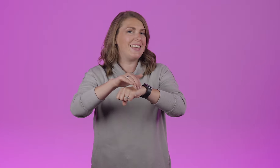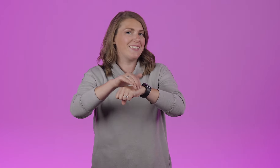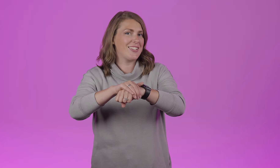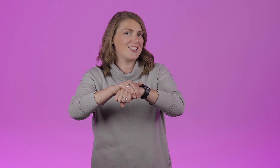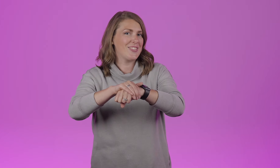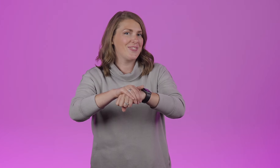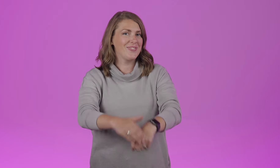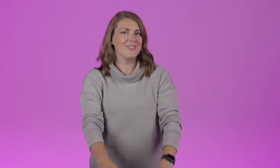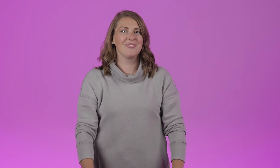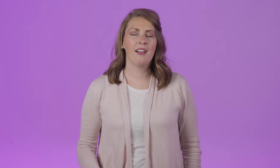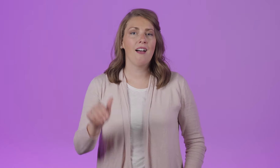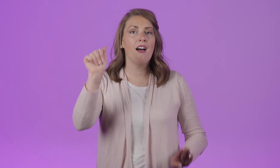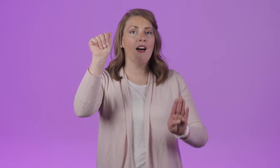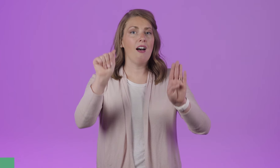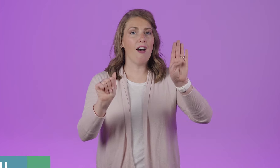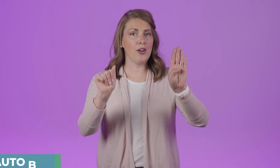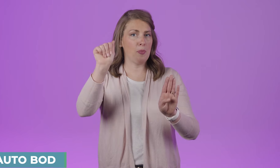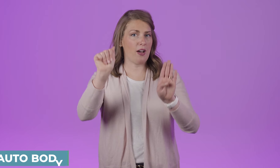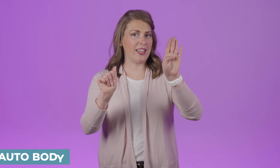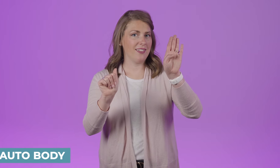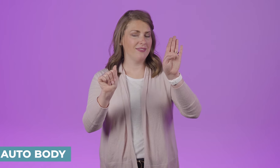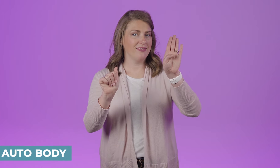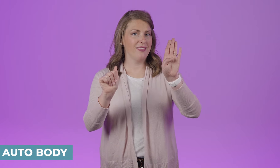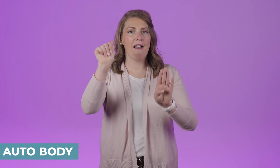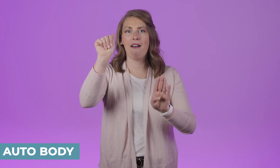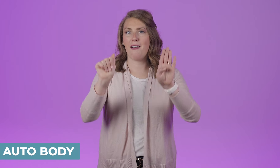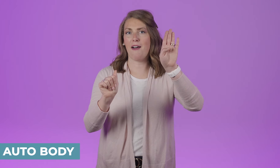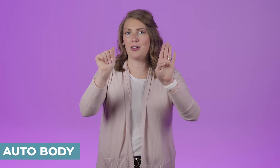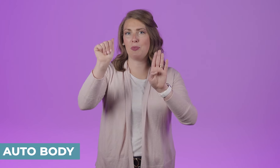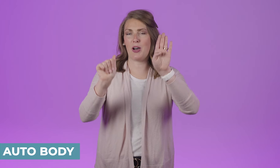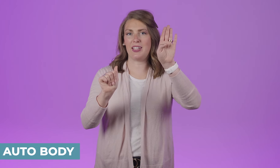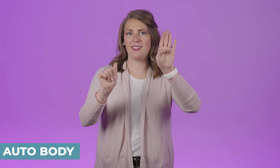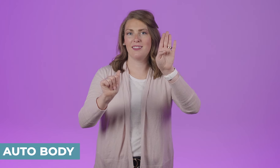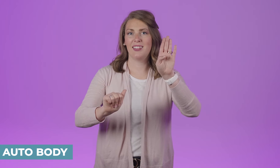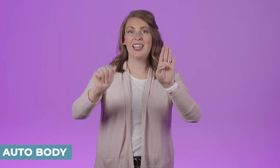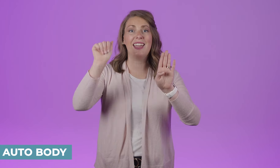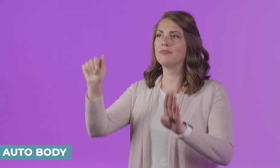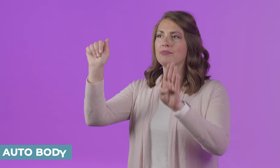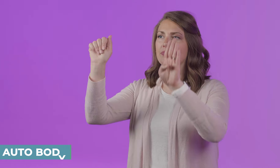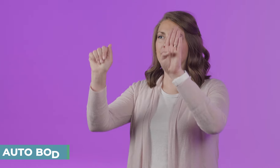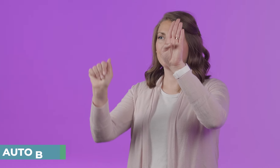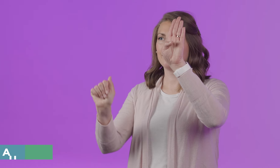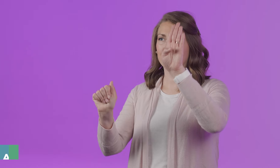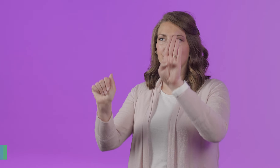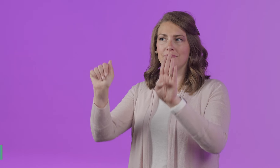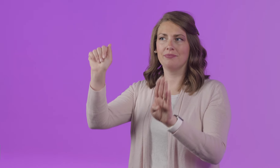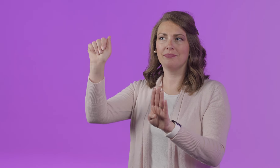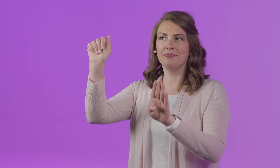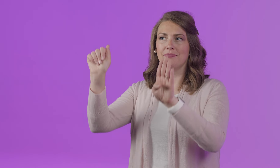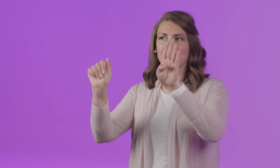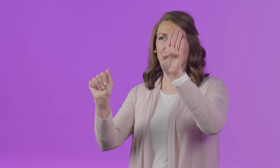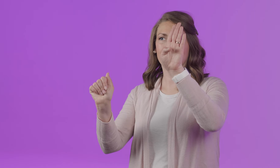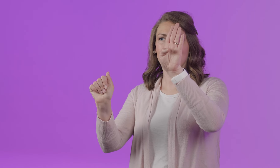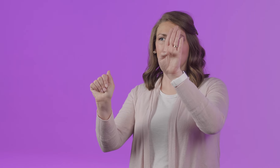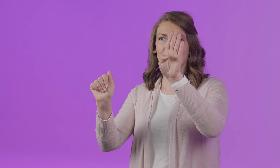ENGLISH AUTO BODY AUTO BODY It's an A and a B like you're driving a car.